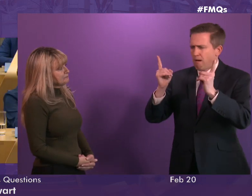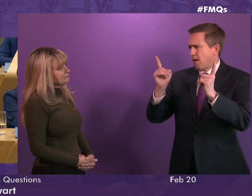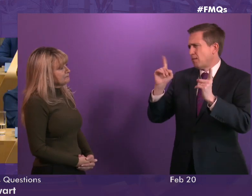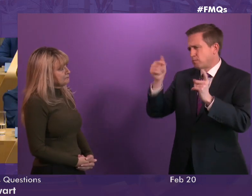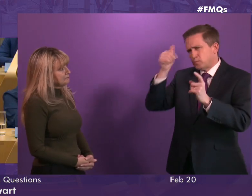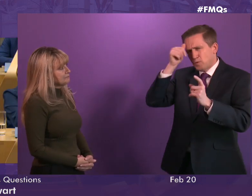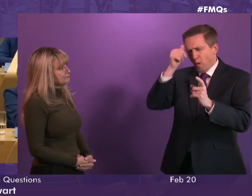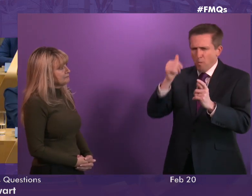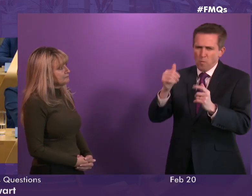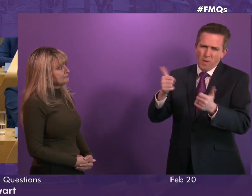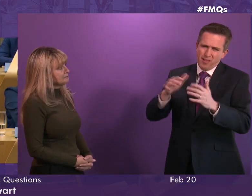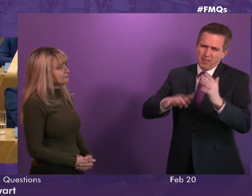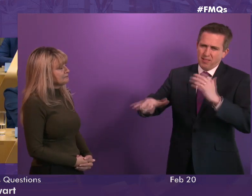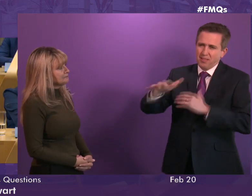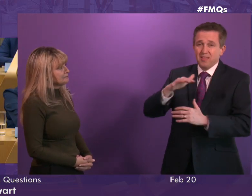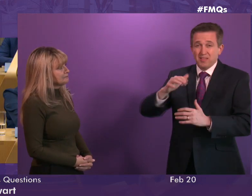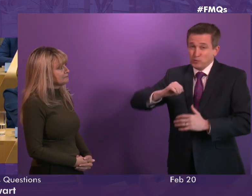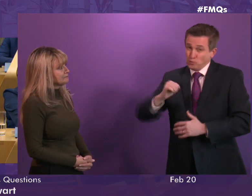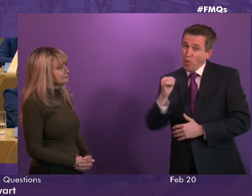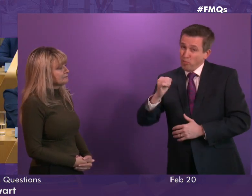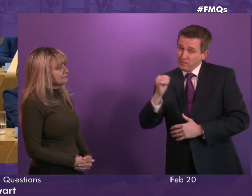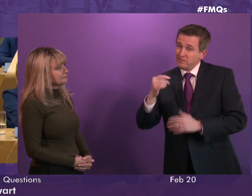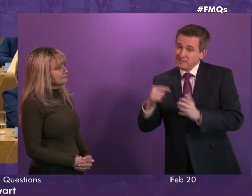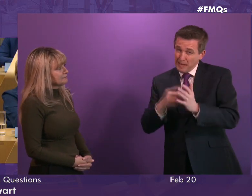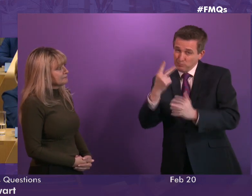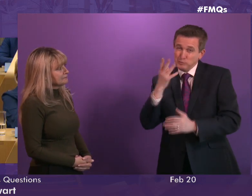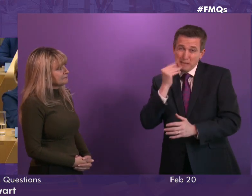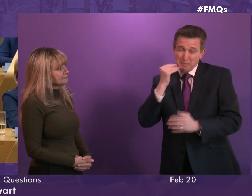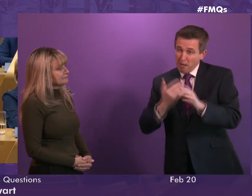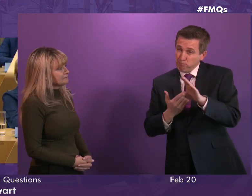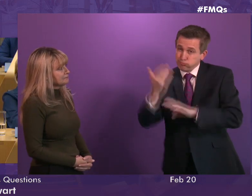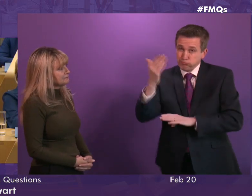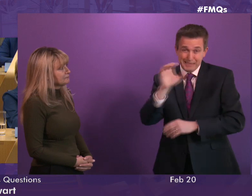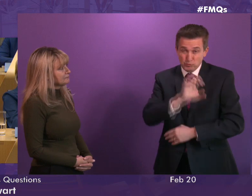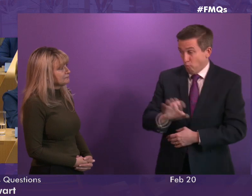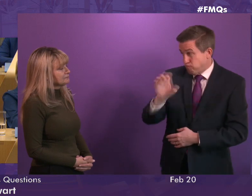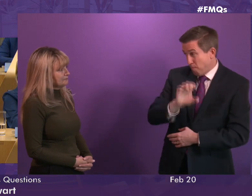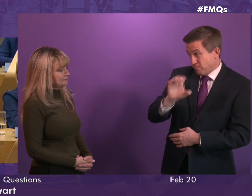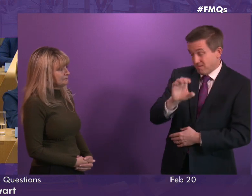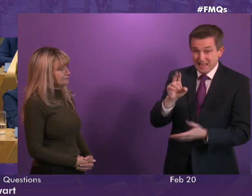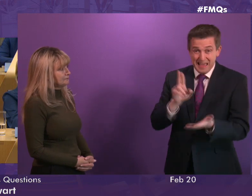Scotland has one of the highest rates of type 2 diabetes in Europe. It costs the NHS £1